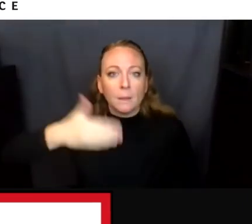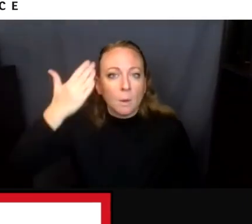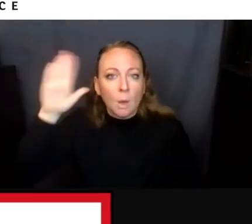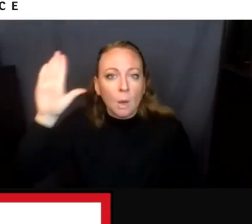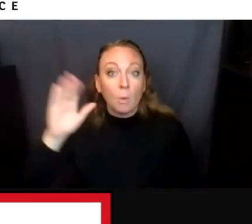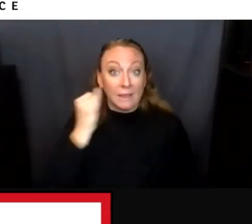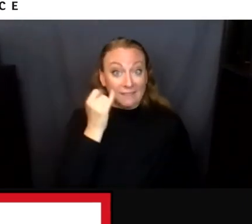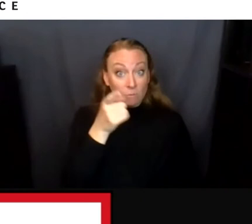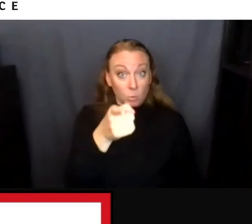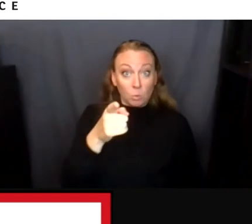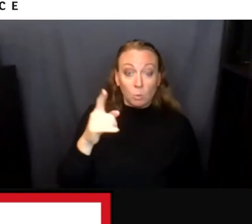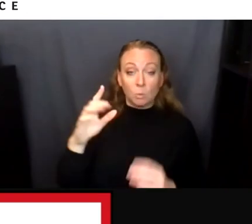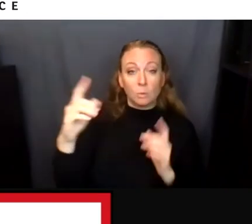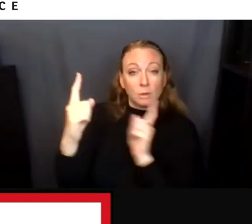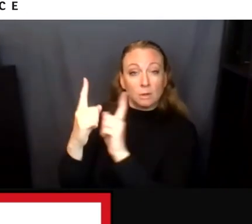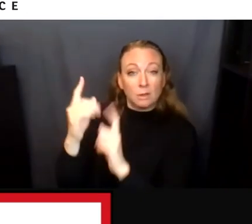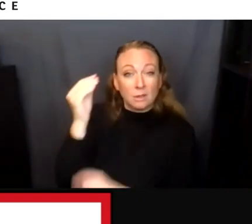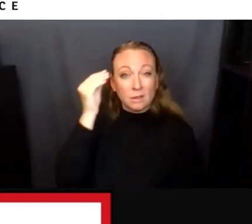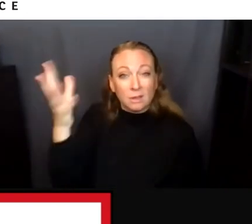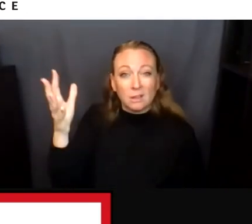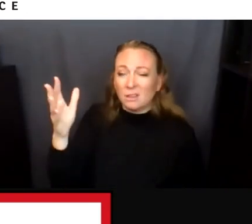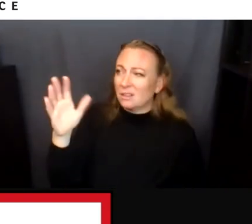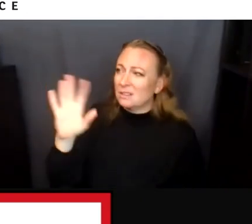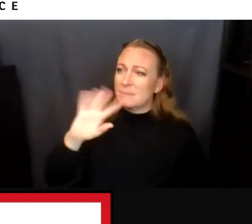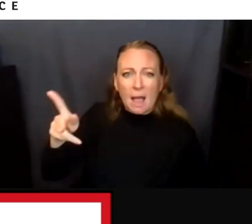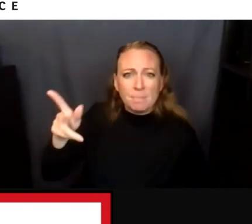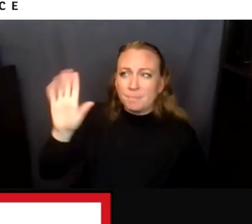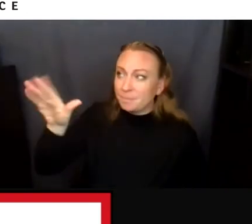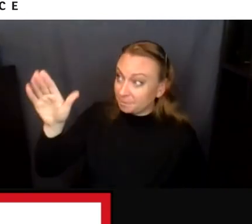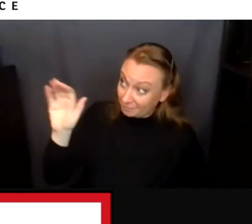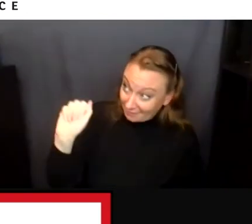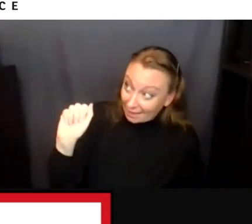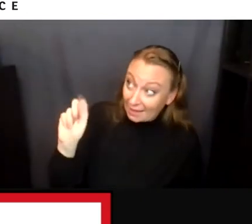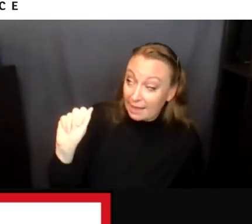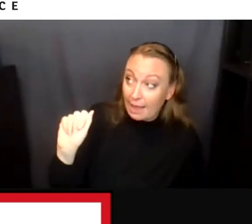and saying that the ADA does cover the internet,